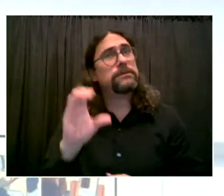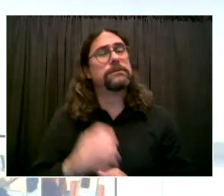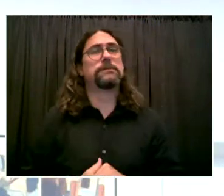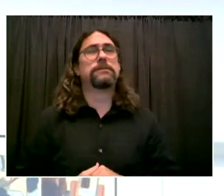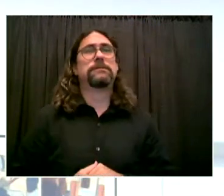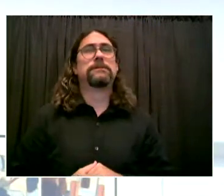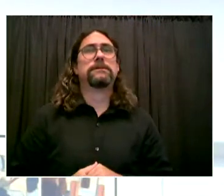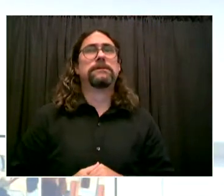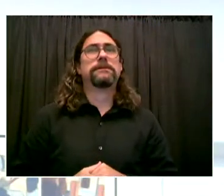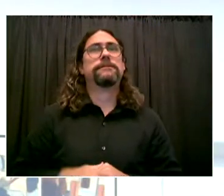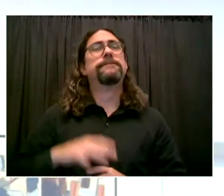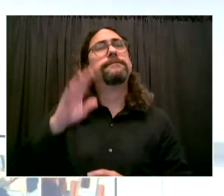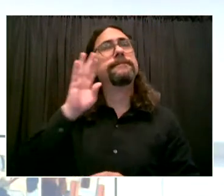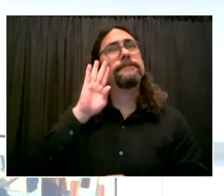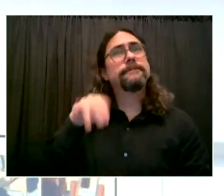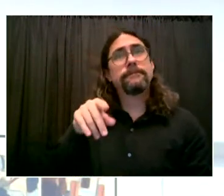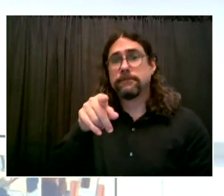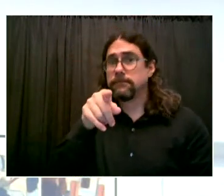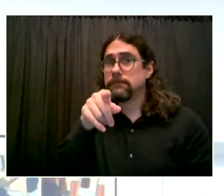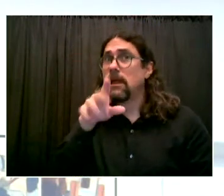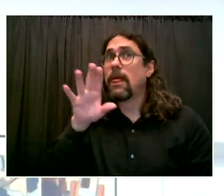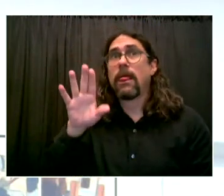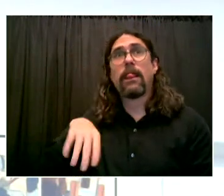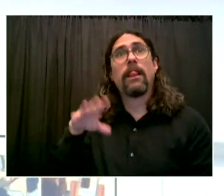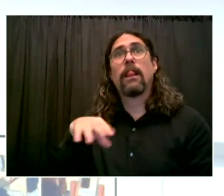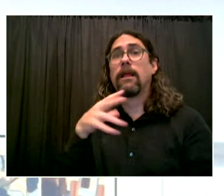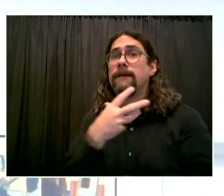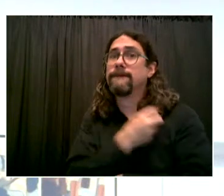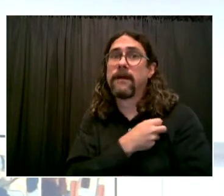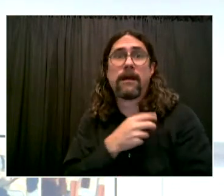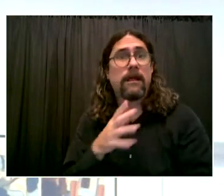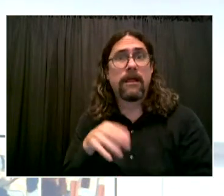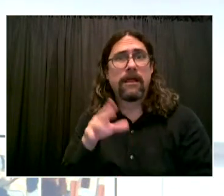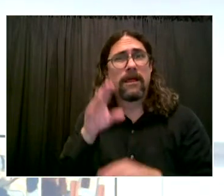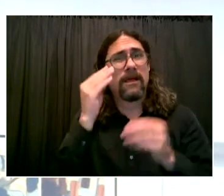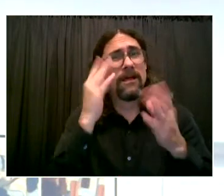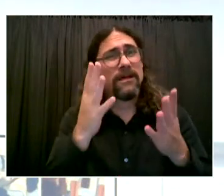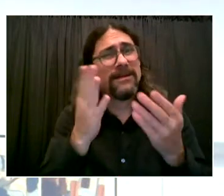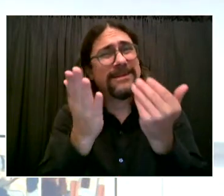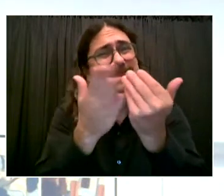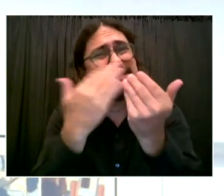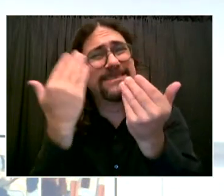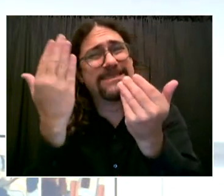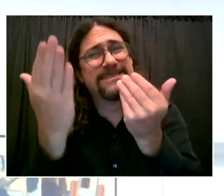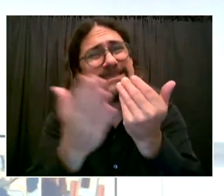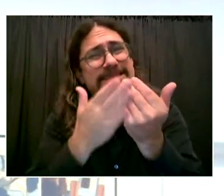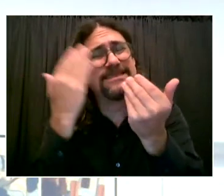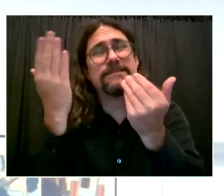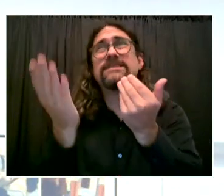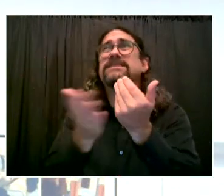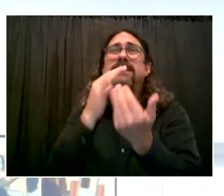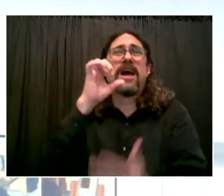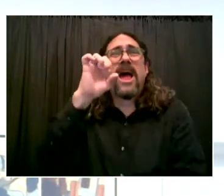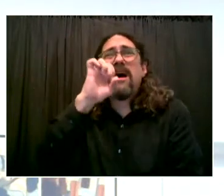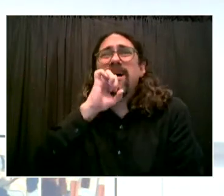REMAIN UNVACCITNAED WE HAVE LOWERED BARRIERS TO ACCESSING THE VACCINE, IT IS